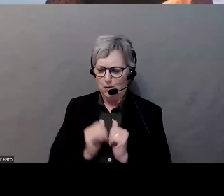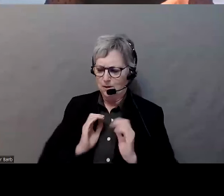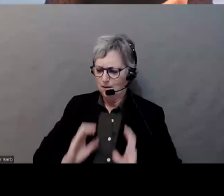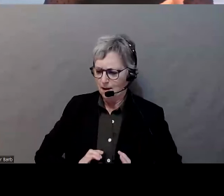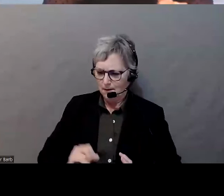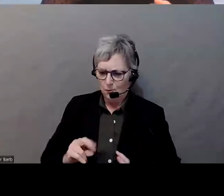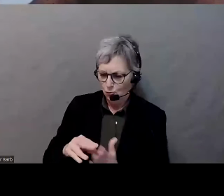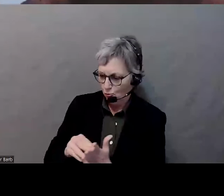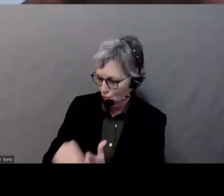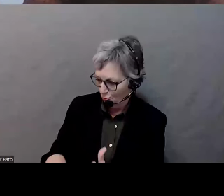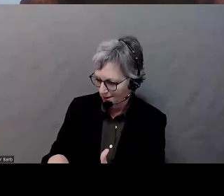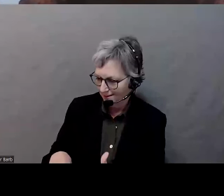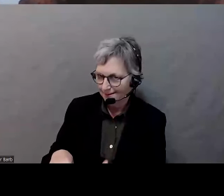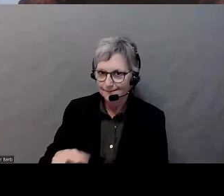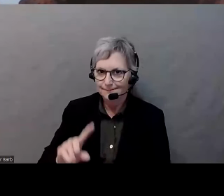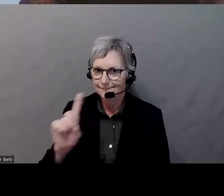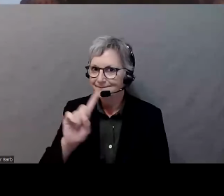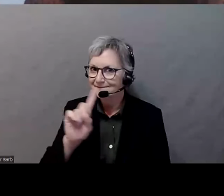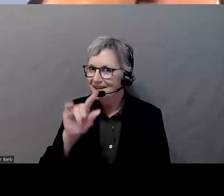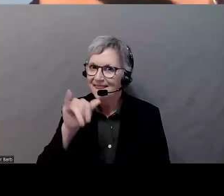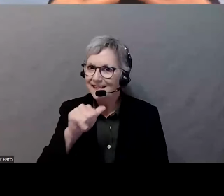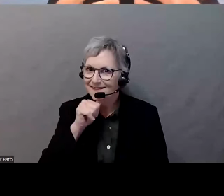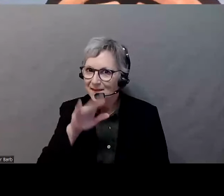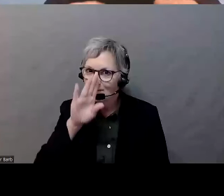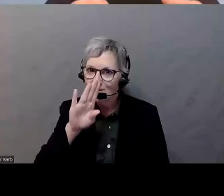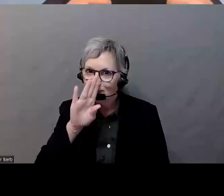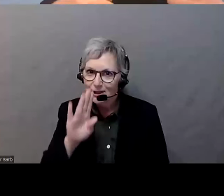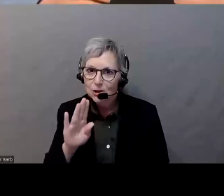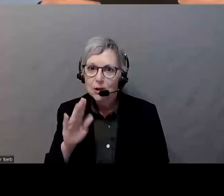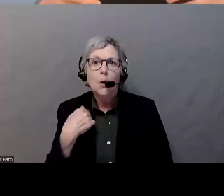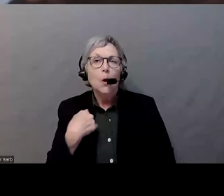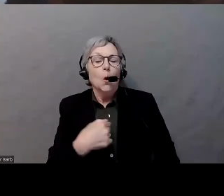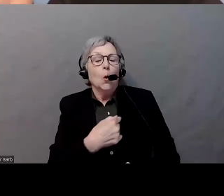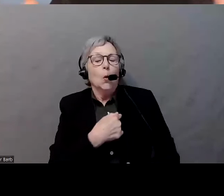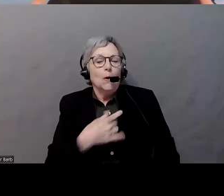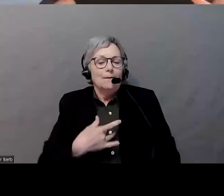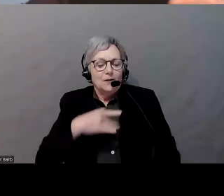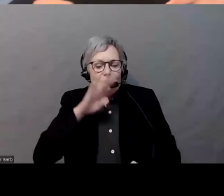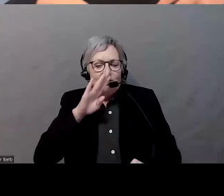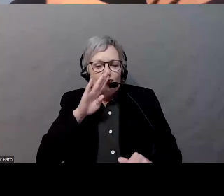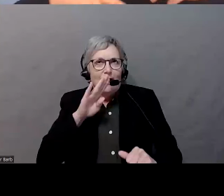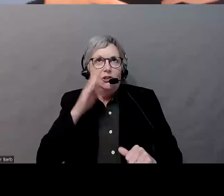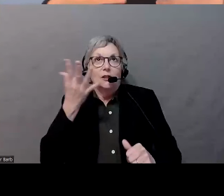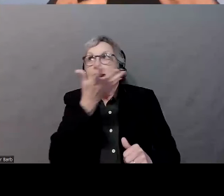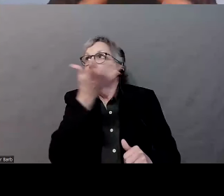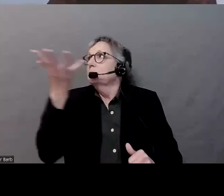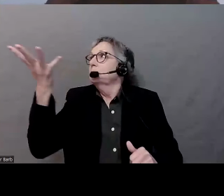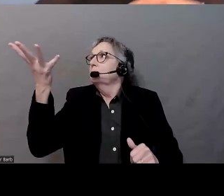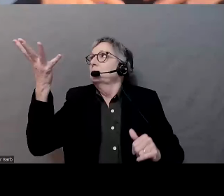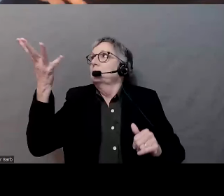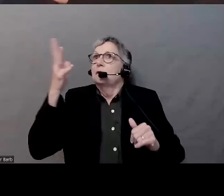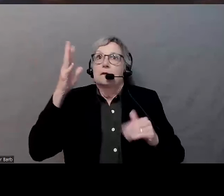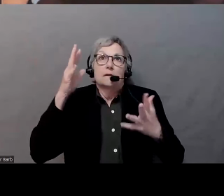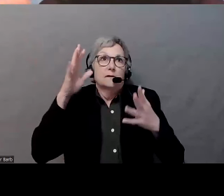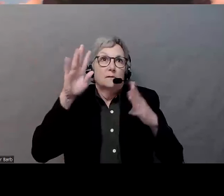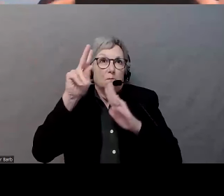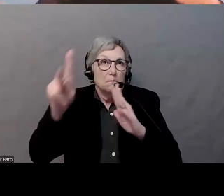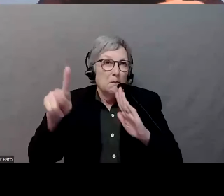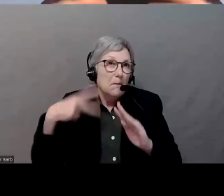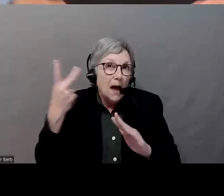THAT IS NOT WHAT WE WERE FEELING. IT WAS AROUND BUREAUCRACY AND